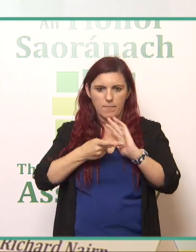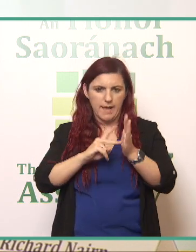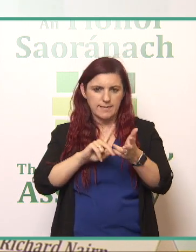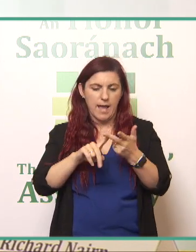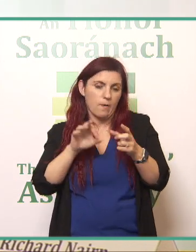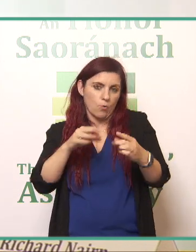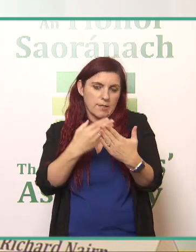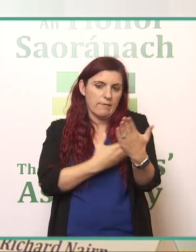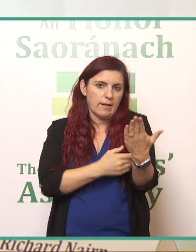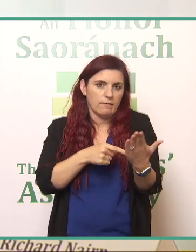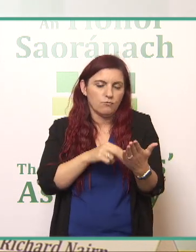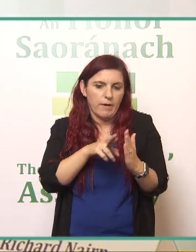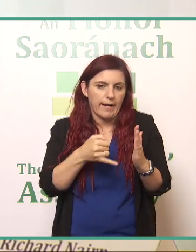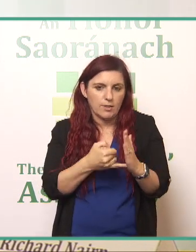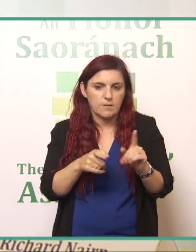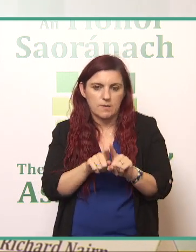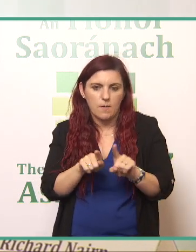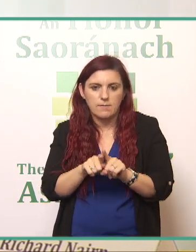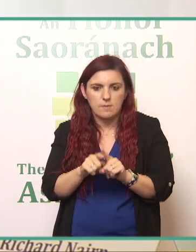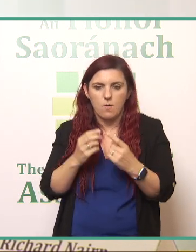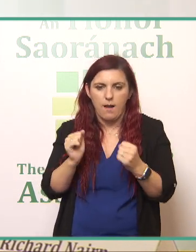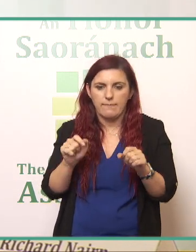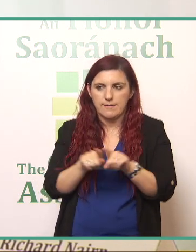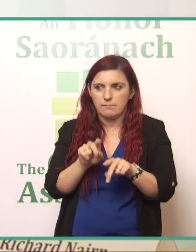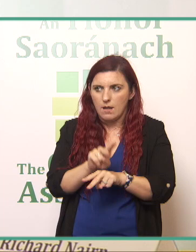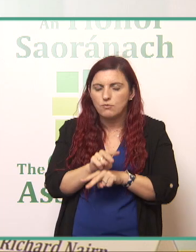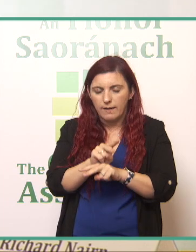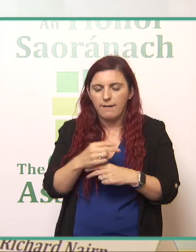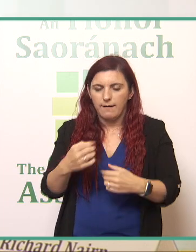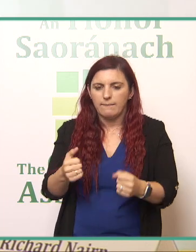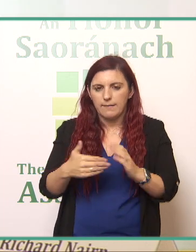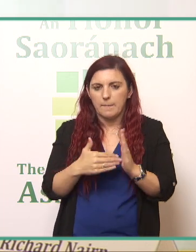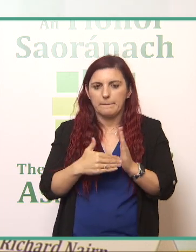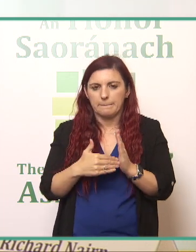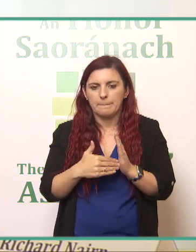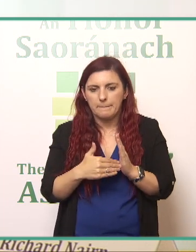as well, so we're governed in the same way as any any citizen of the state in terms of Forestry in terms of forest regulation